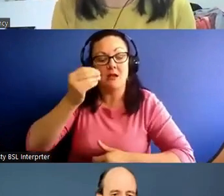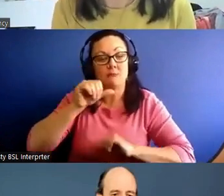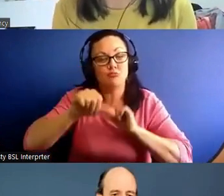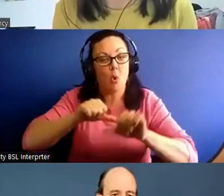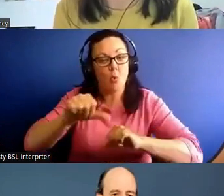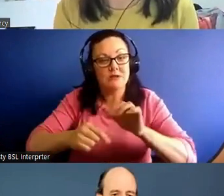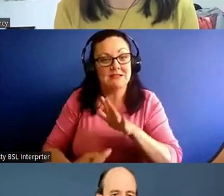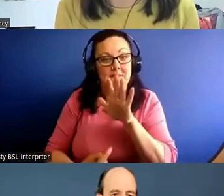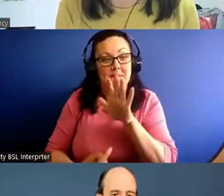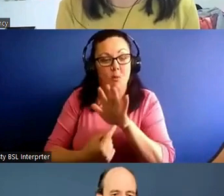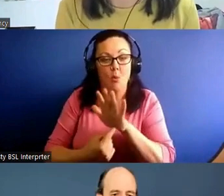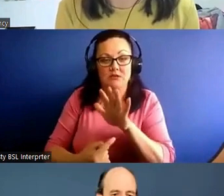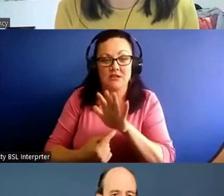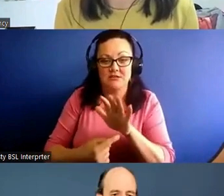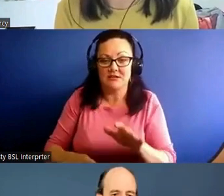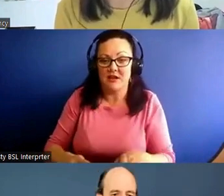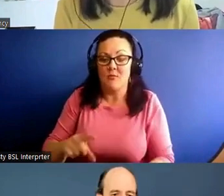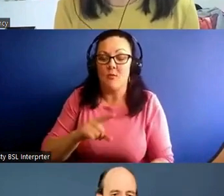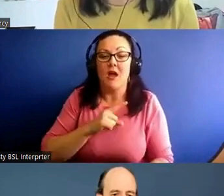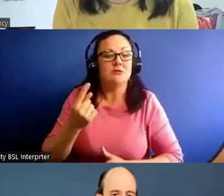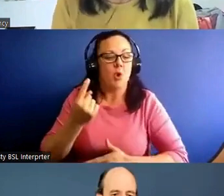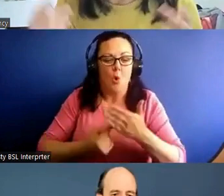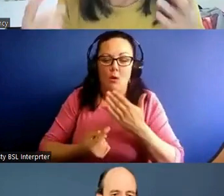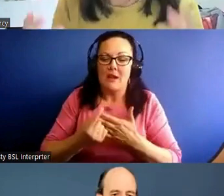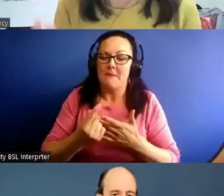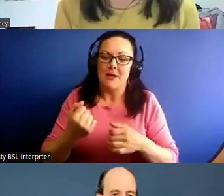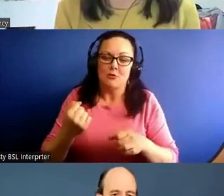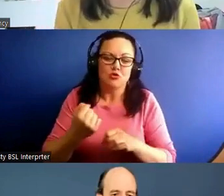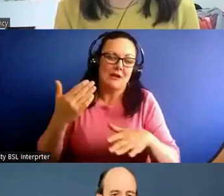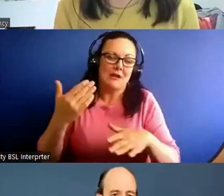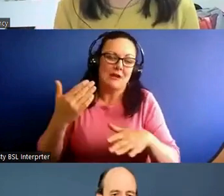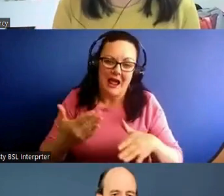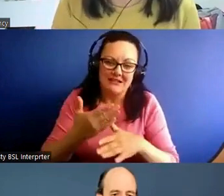only about doing activities. We want participants also to